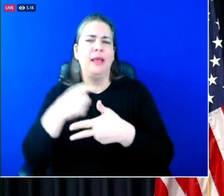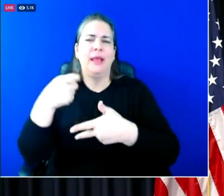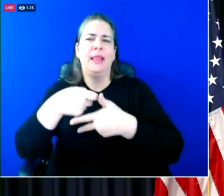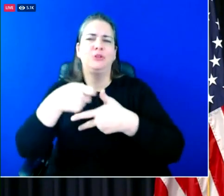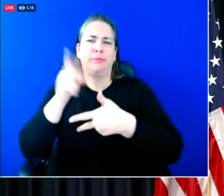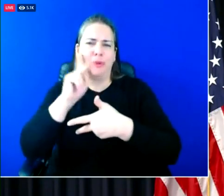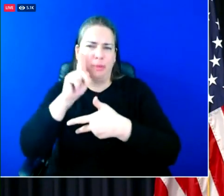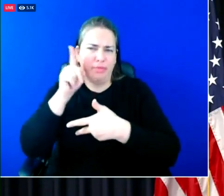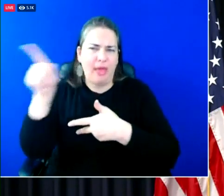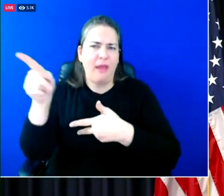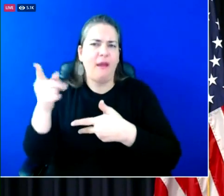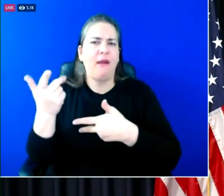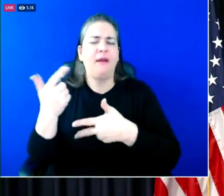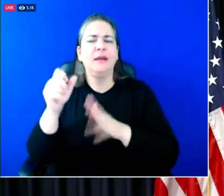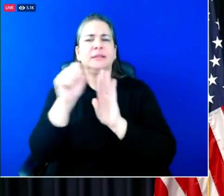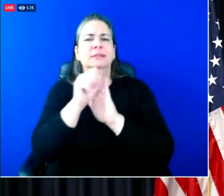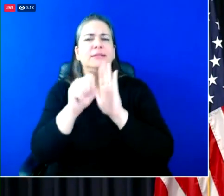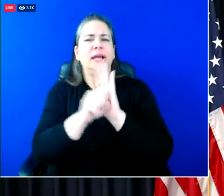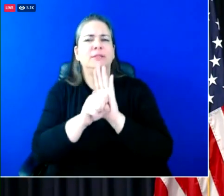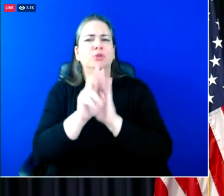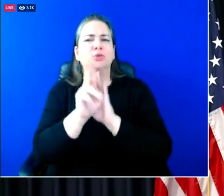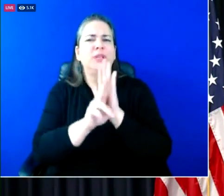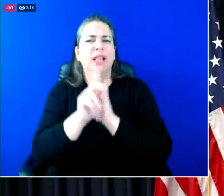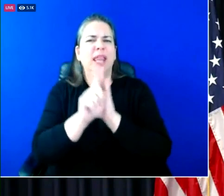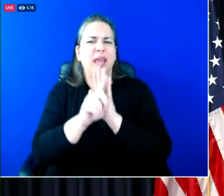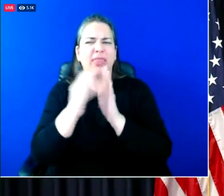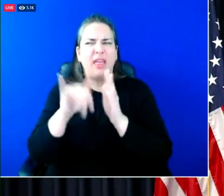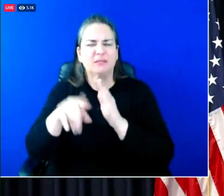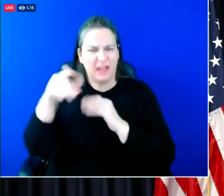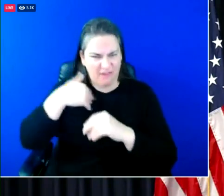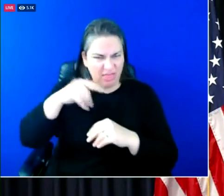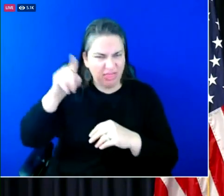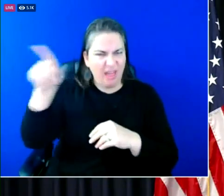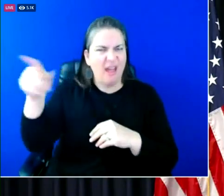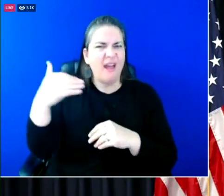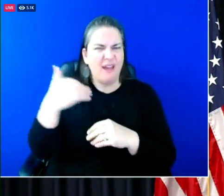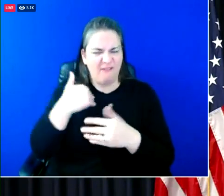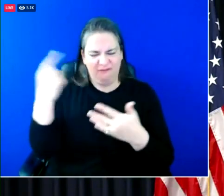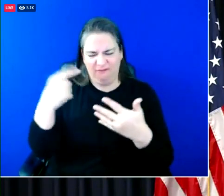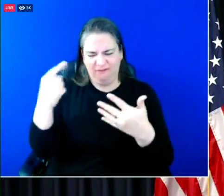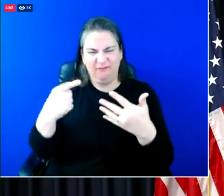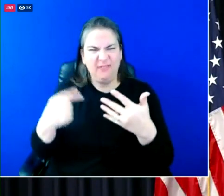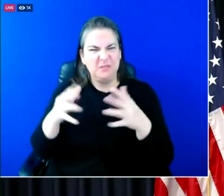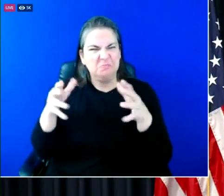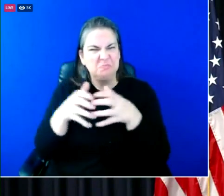state utility officials. We basically bring in a small, unified command based